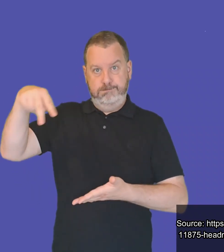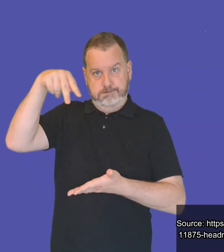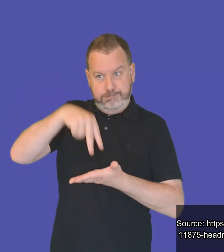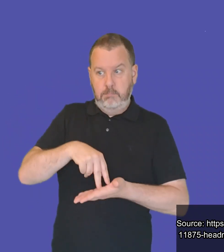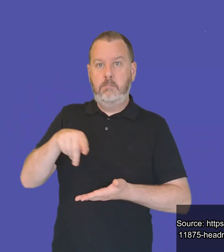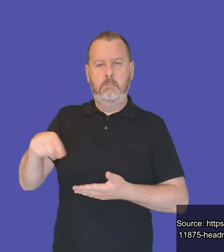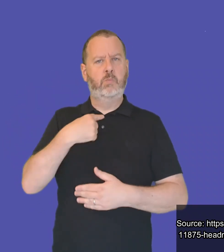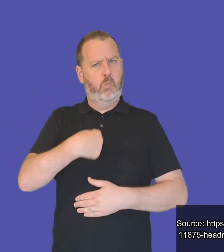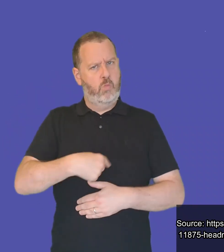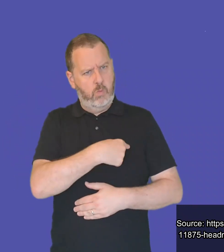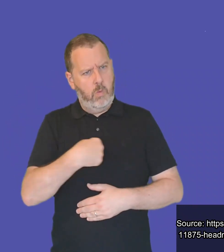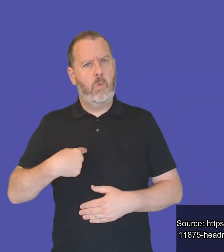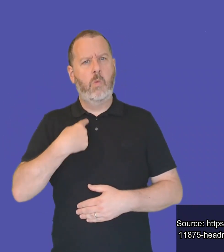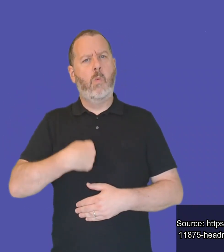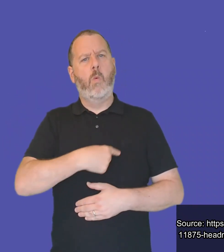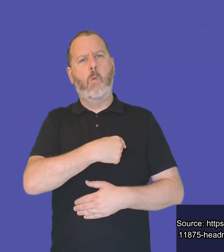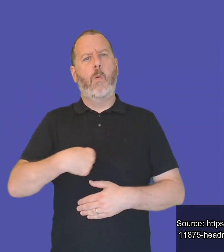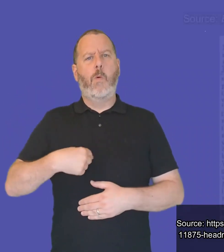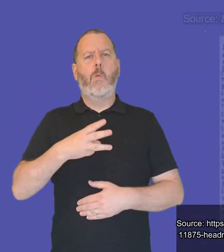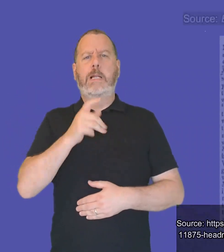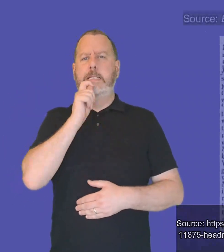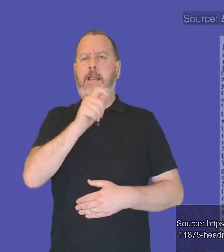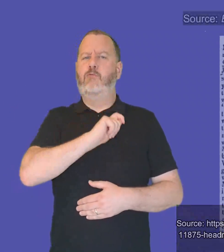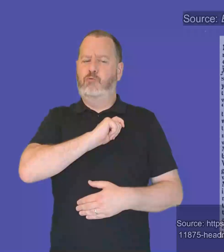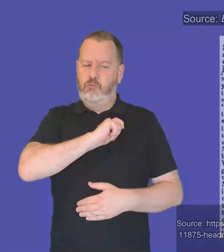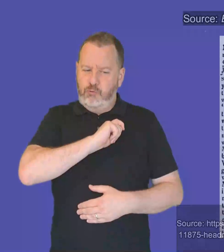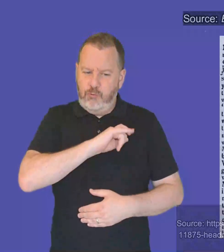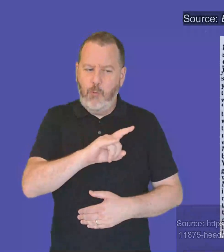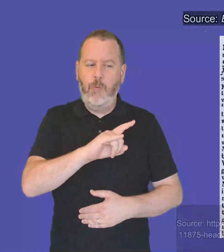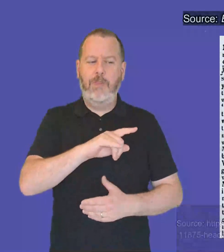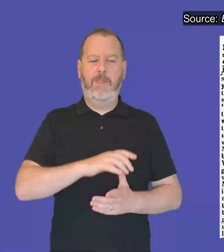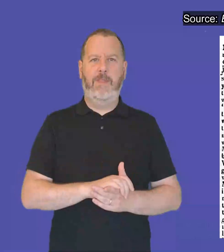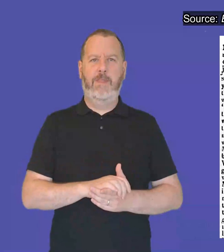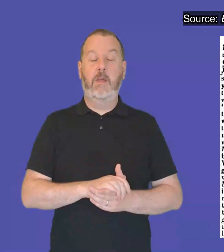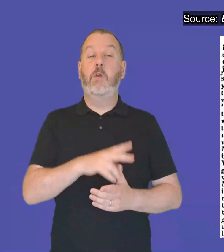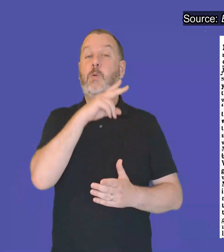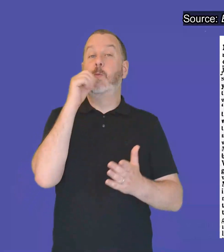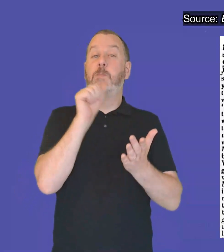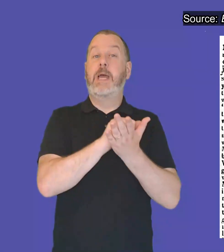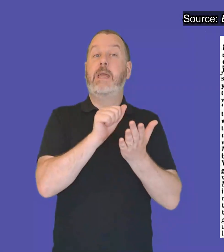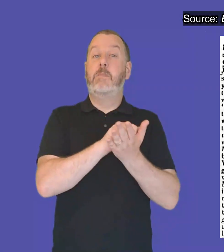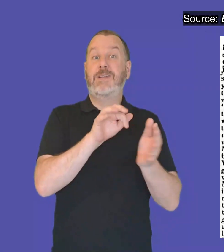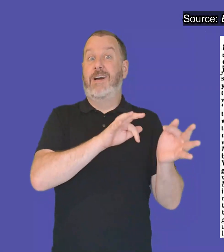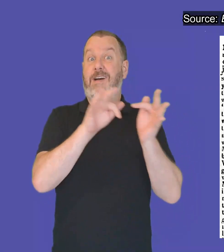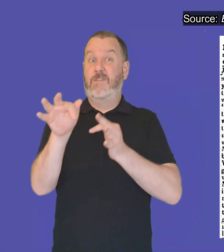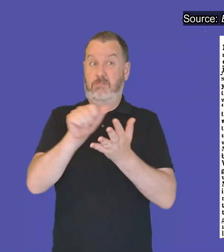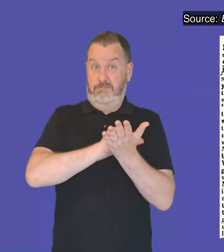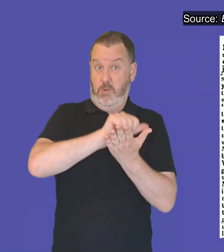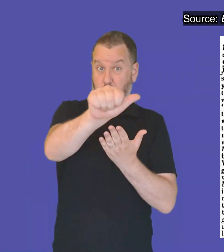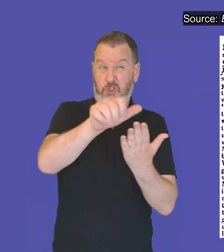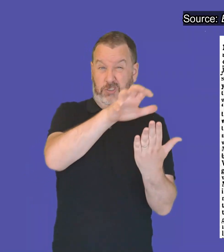John Moore took the stand and swore he would tell the truth. He was described in the local newspaper as